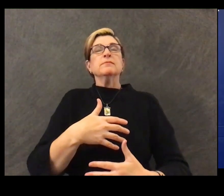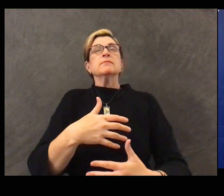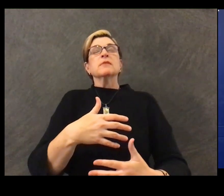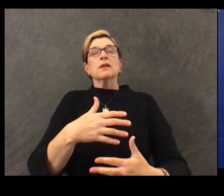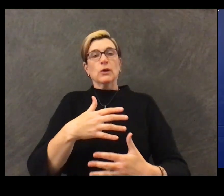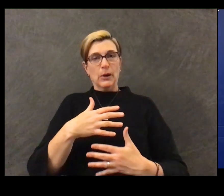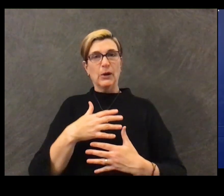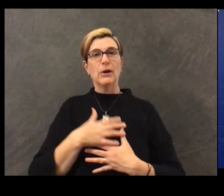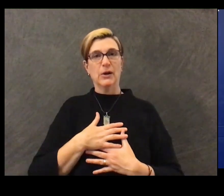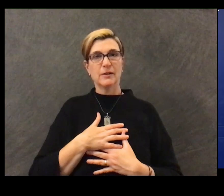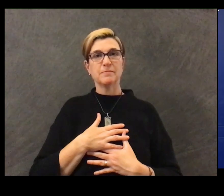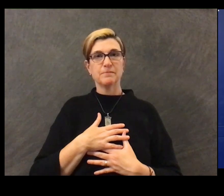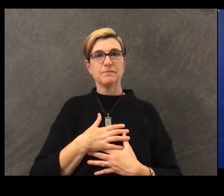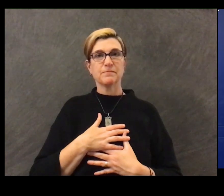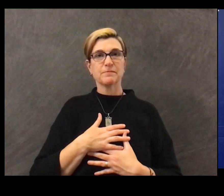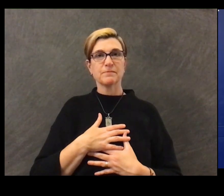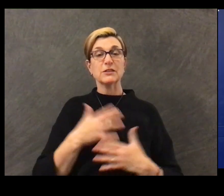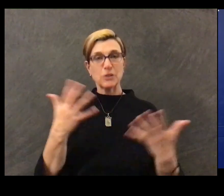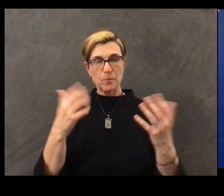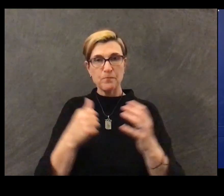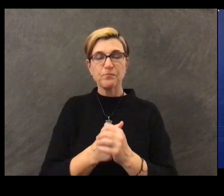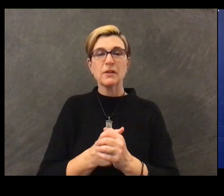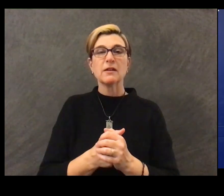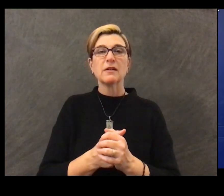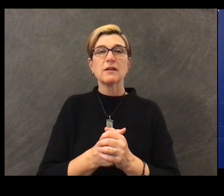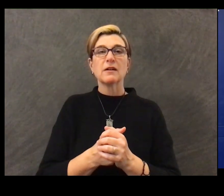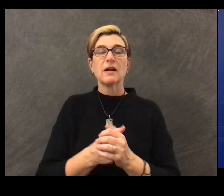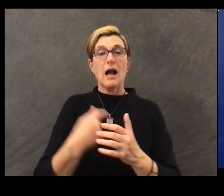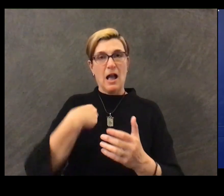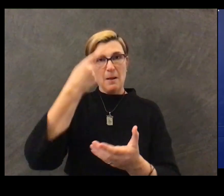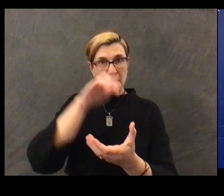and you said mr. president I think it should be a great source of comfort to